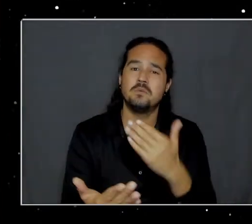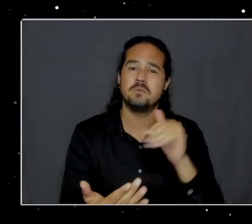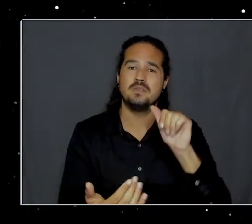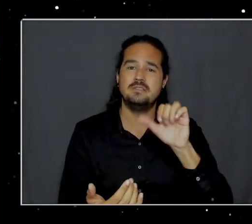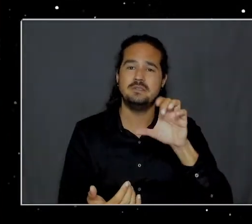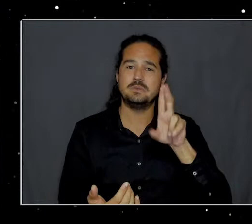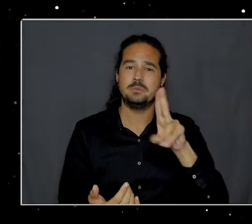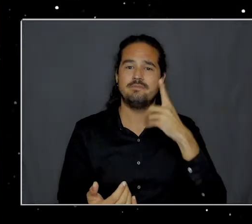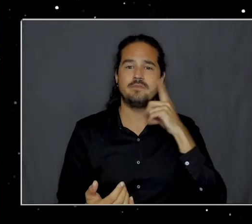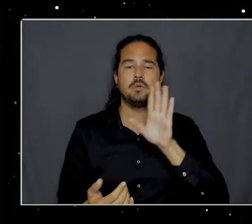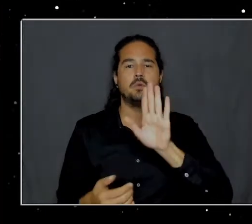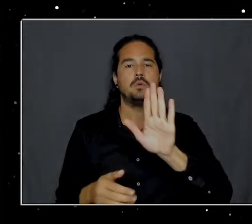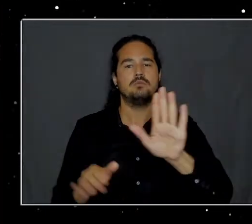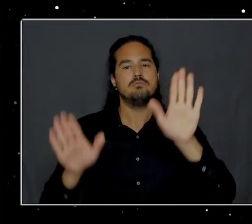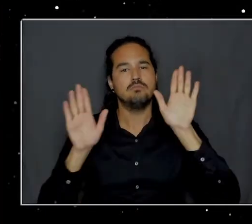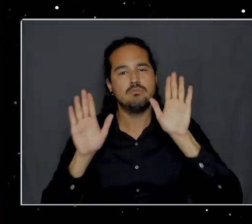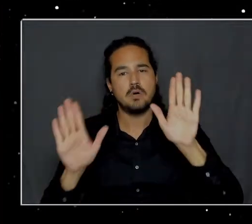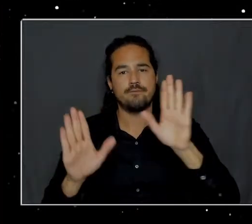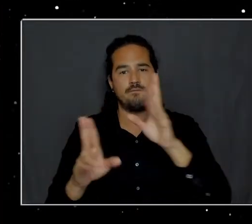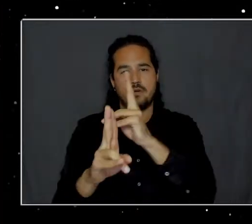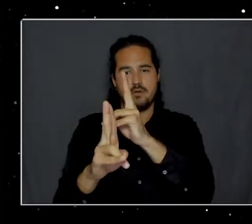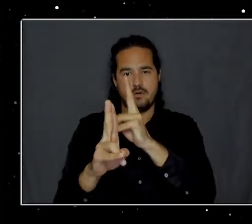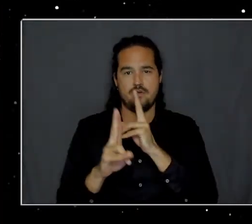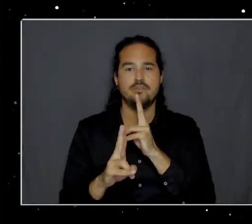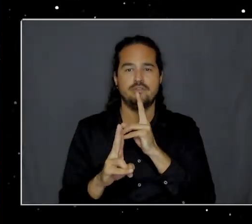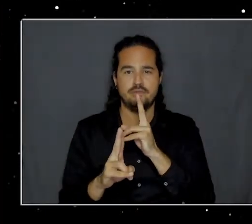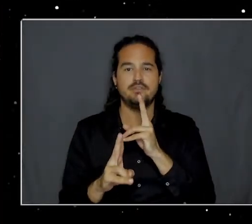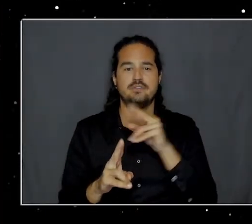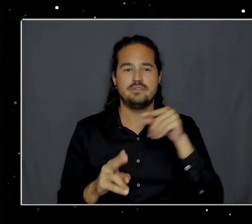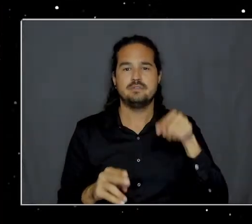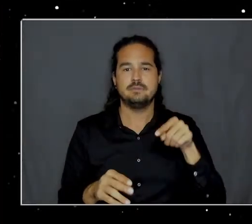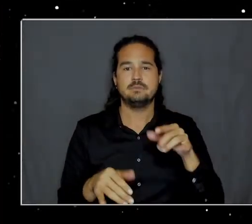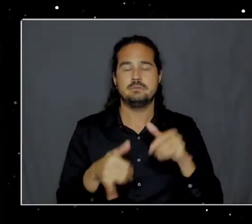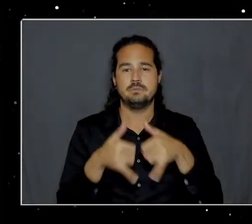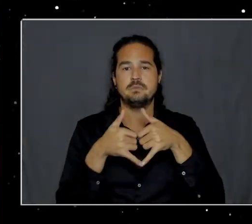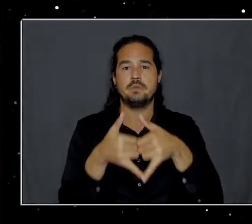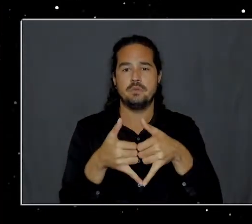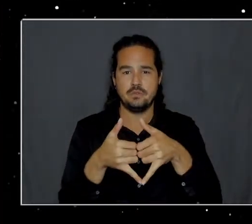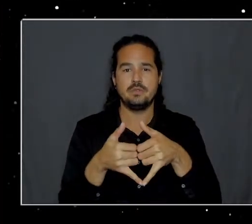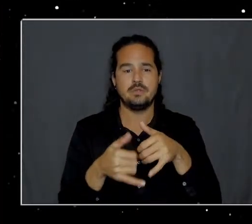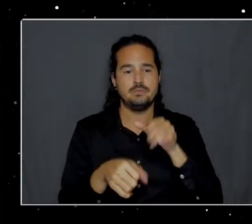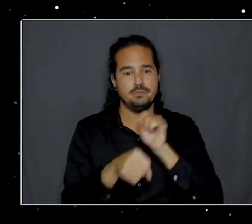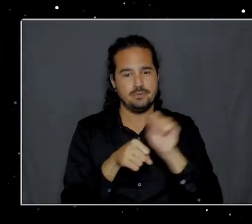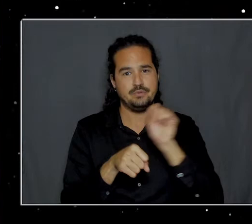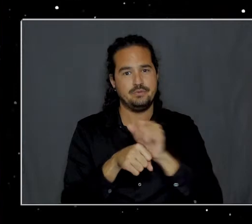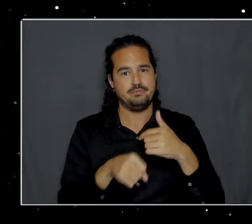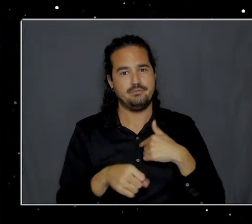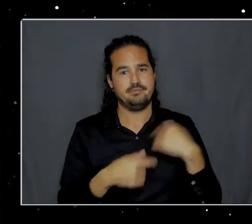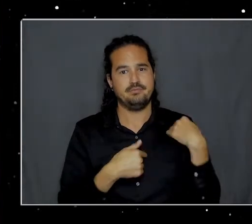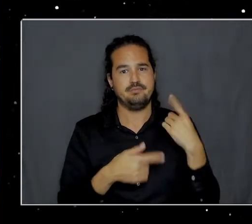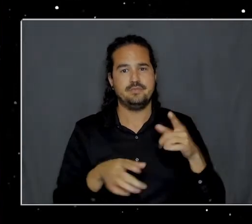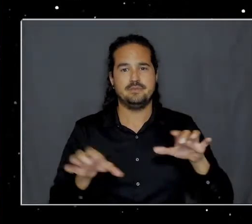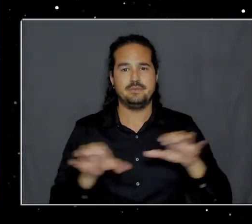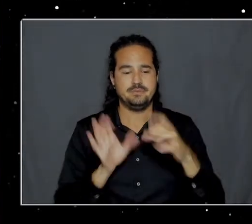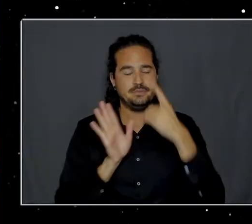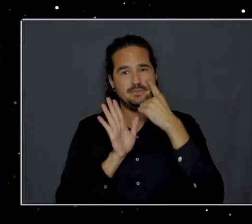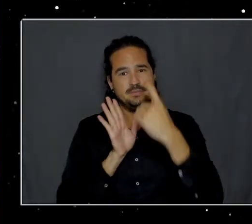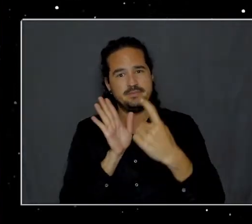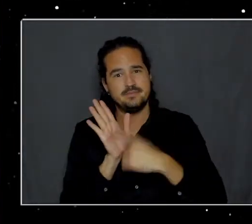THIS WONDERFUL HONOR, FOR THE